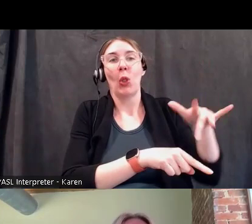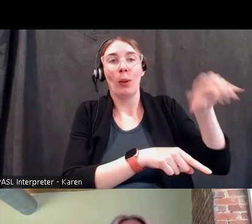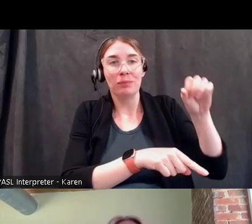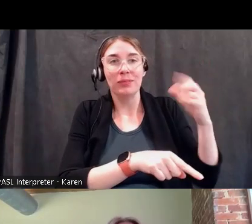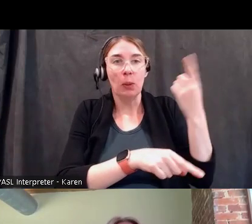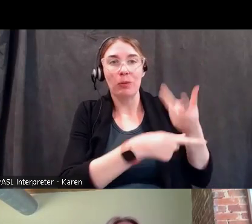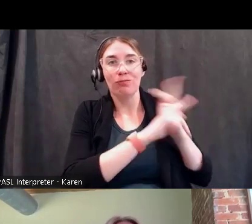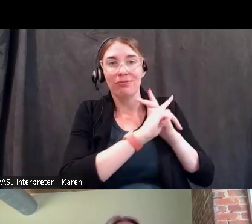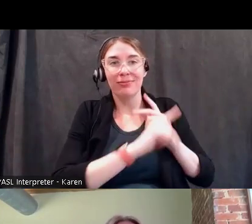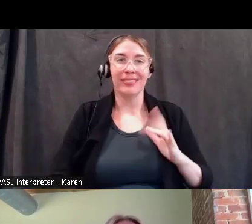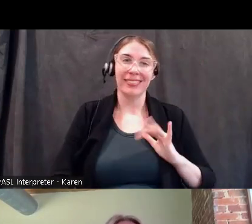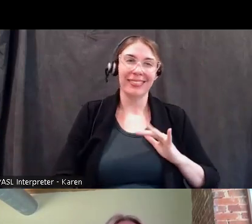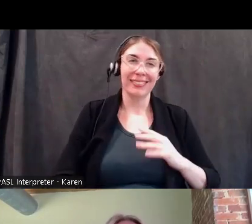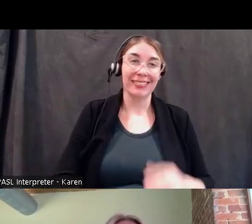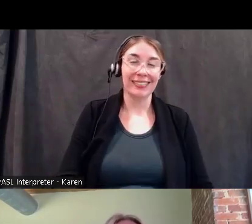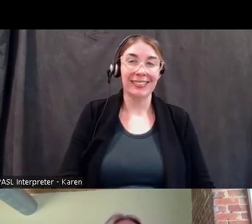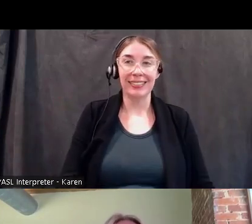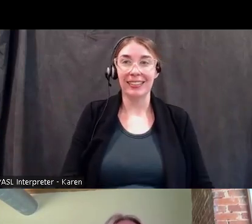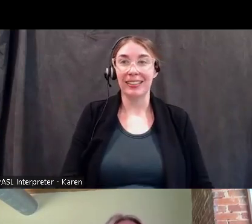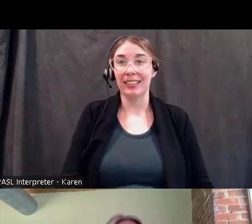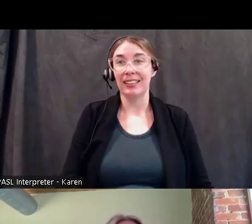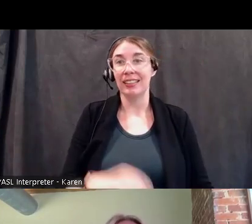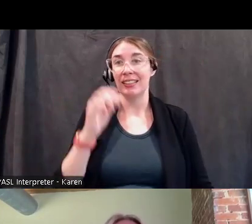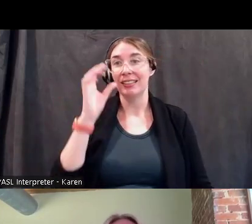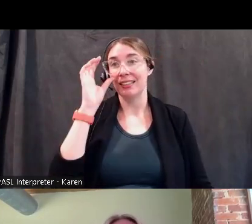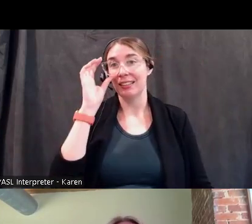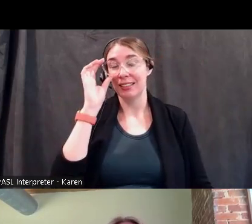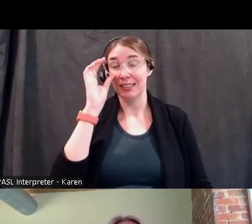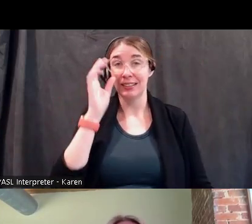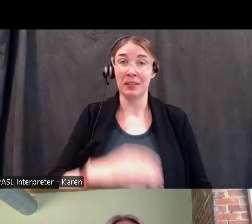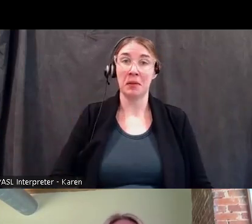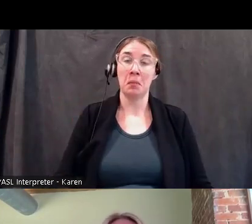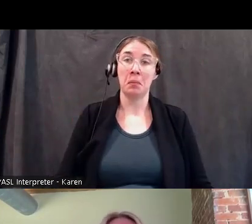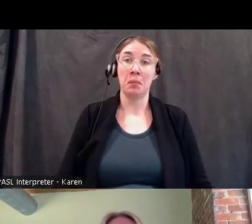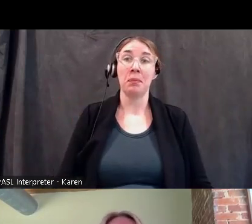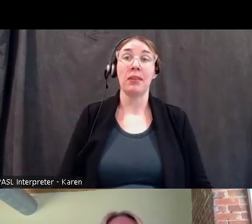Another great way to find accessible trails is actually to use the app AllTrails.